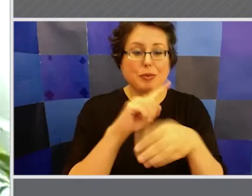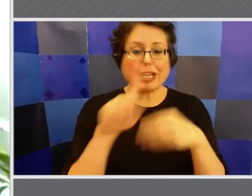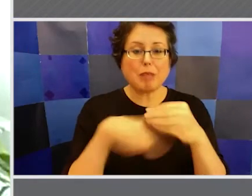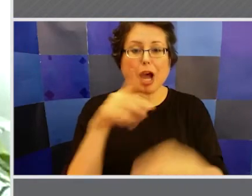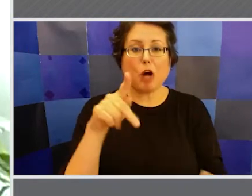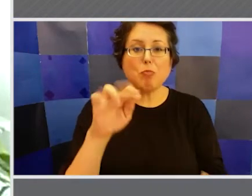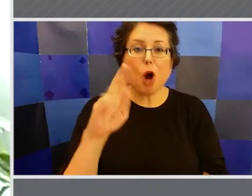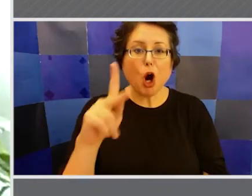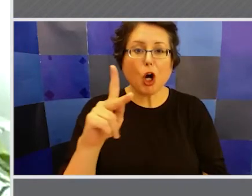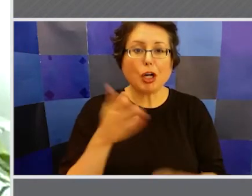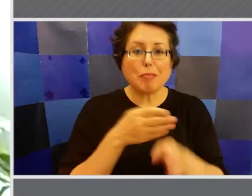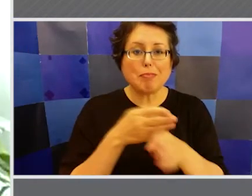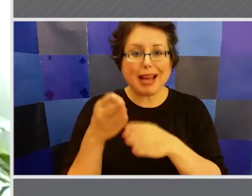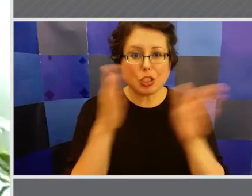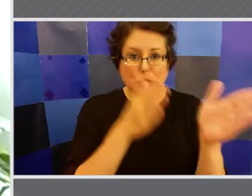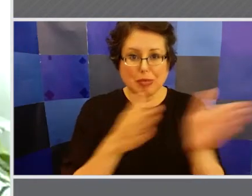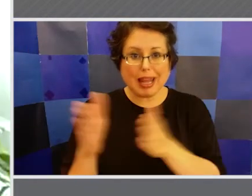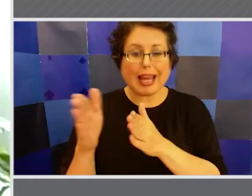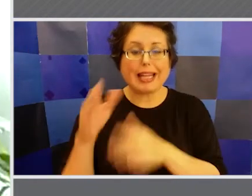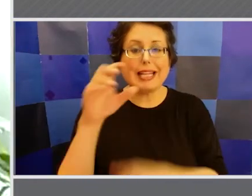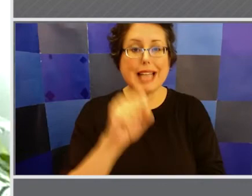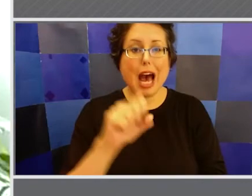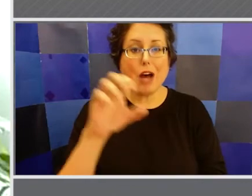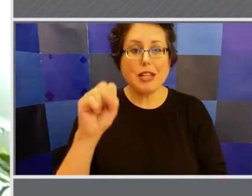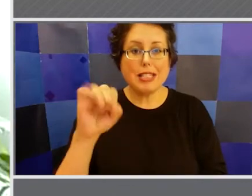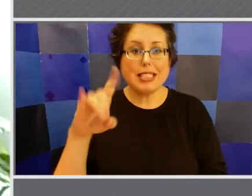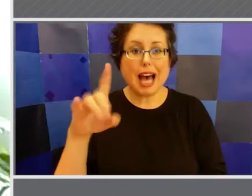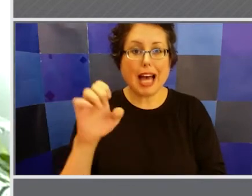the work that's been done Southside Park, it's happening disruptive actually I'm review